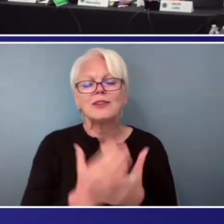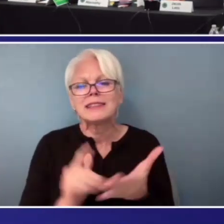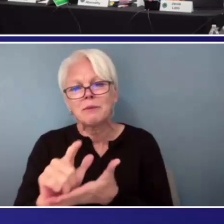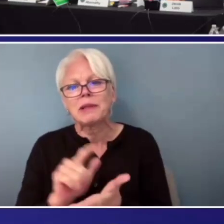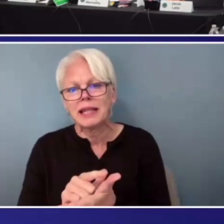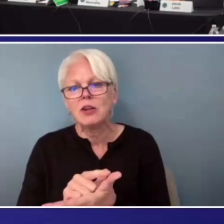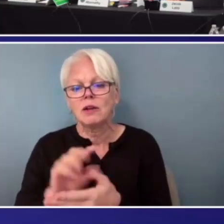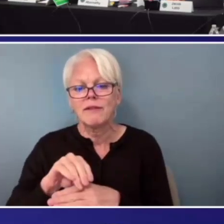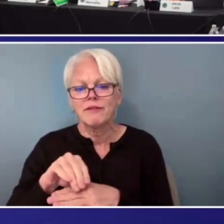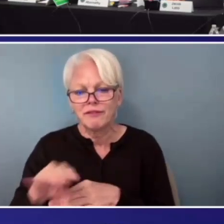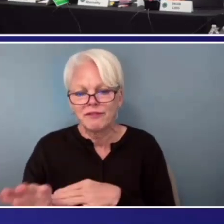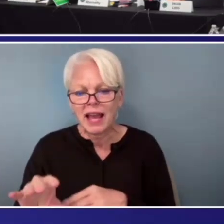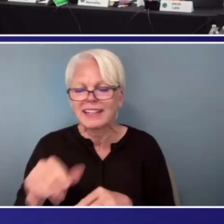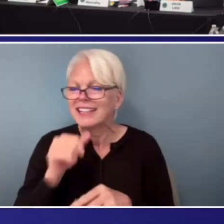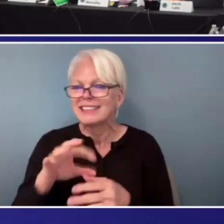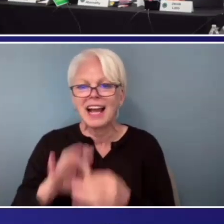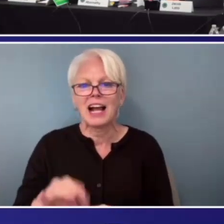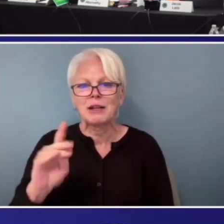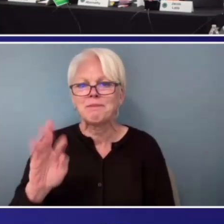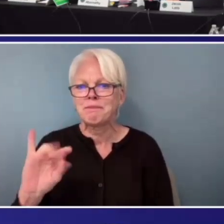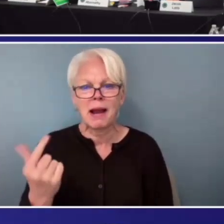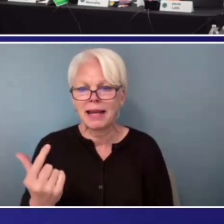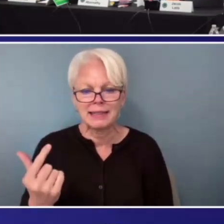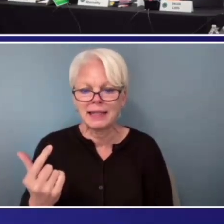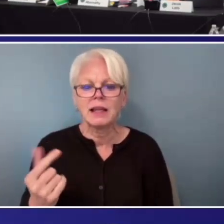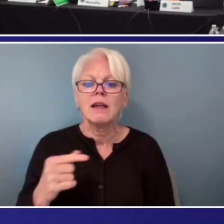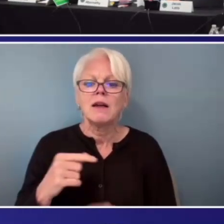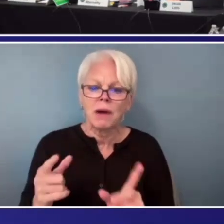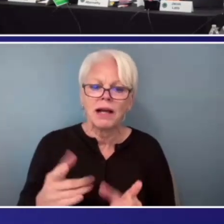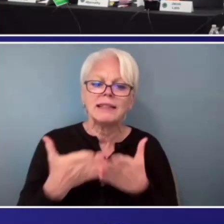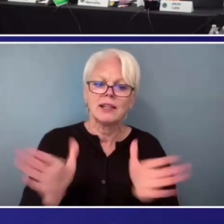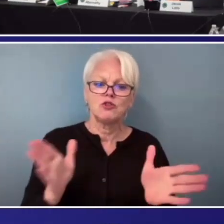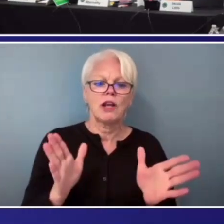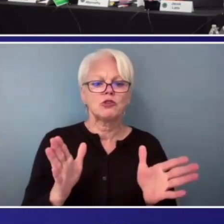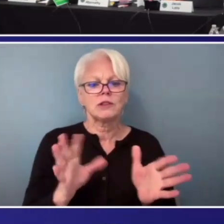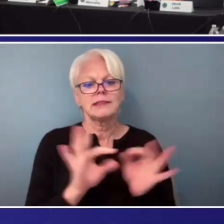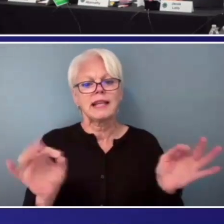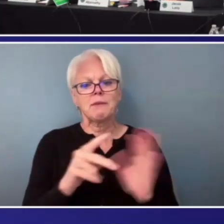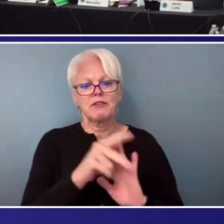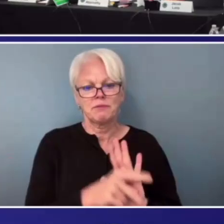it's a general statement of policy and it echoes our general commitment to attempting to achieve this for borrowers.